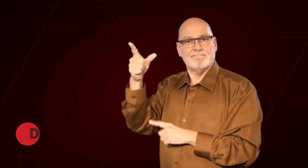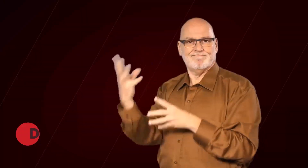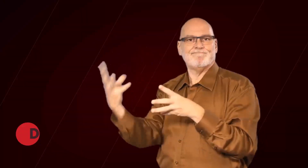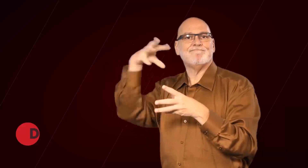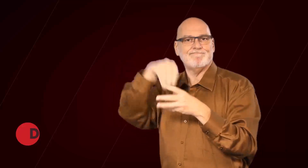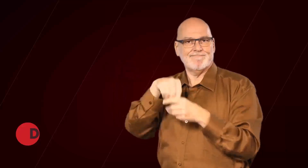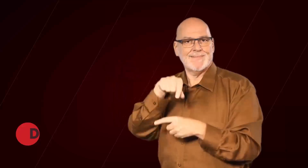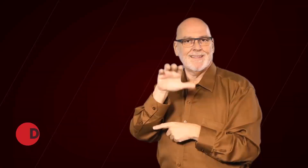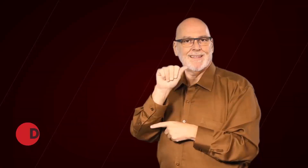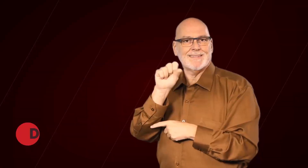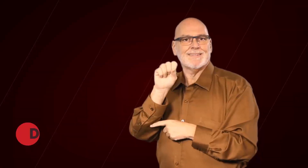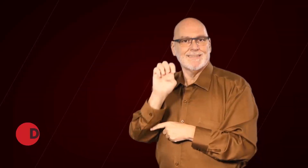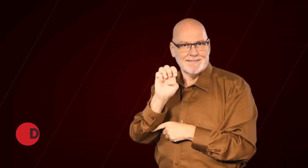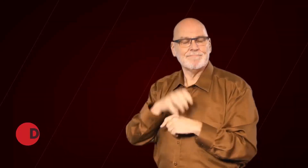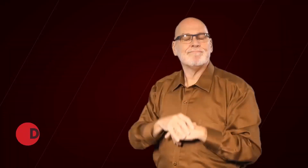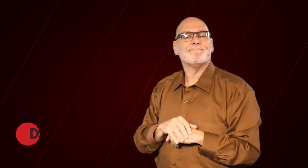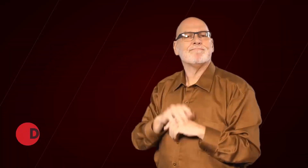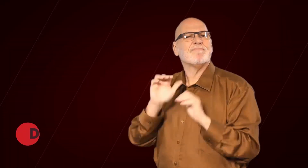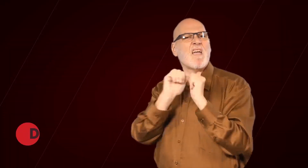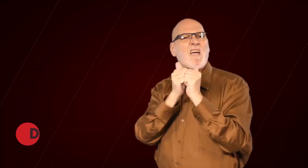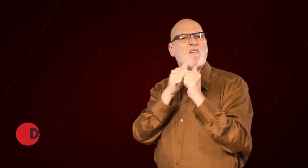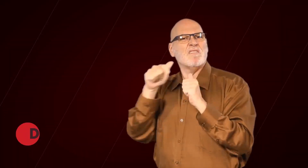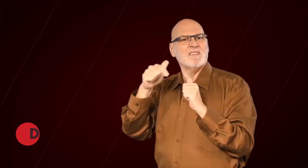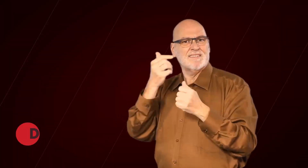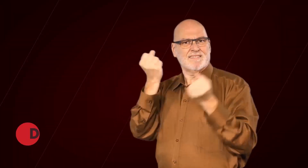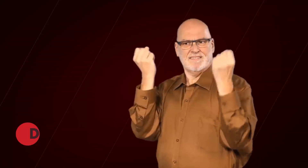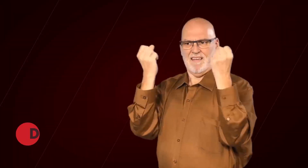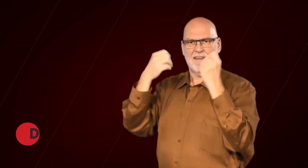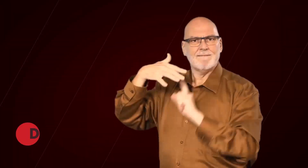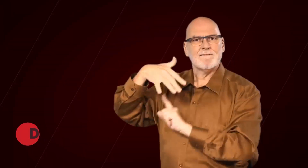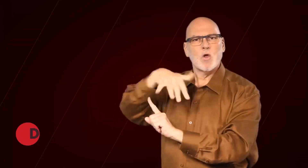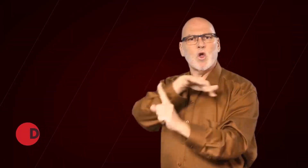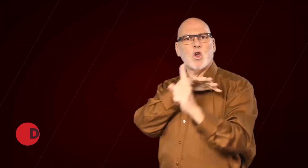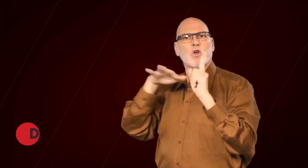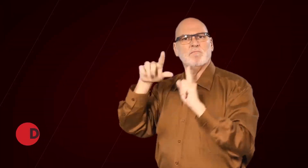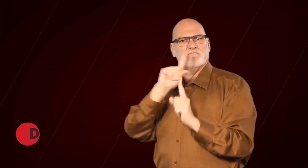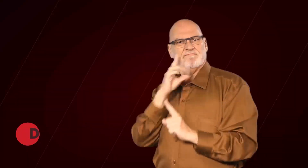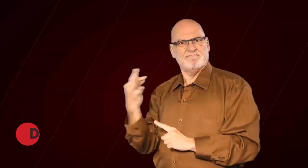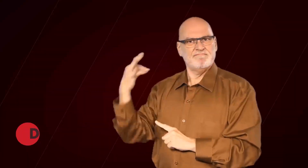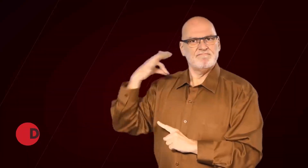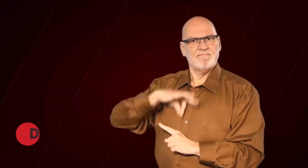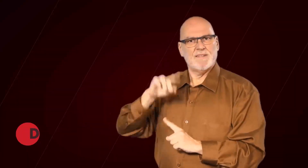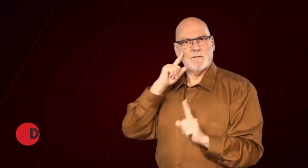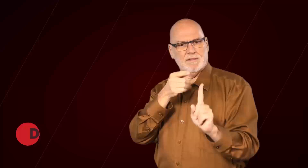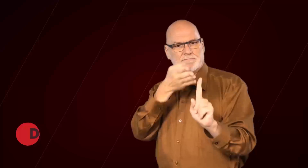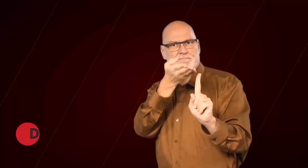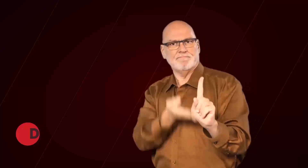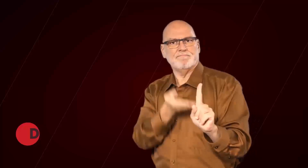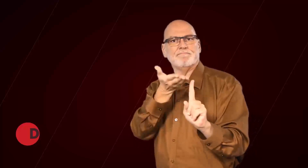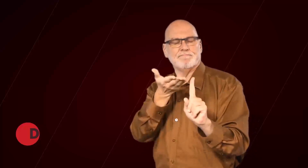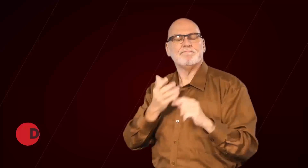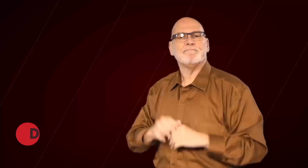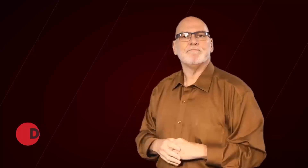who followed the case, how a signing environment could have been beneficial to him.